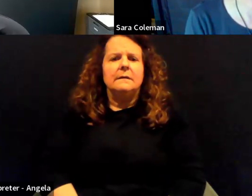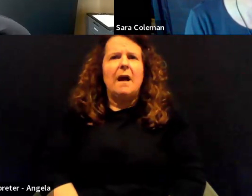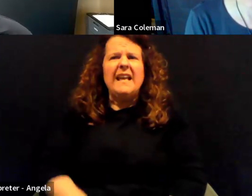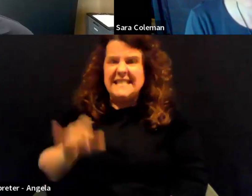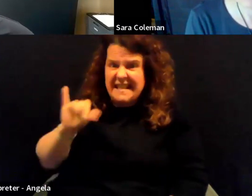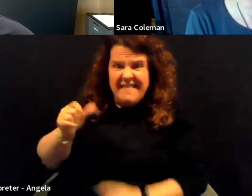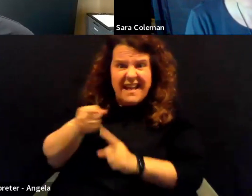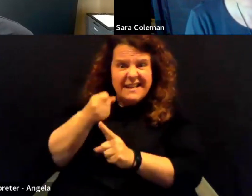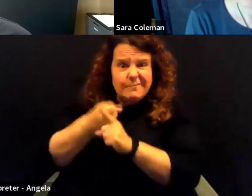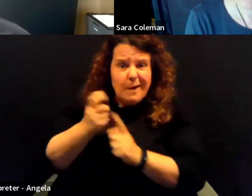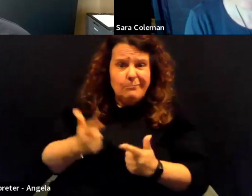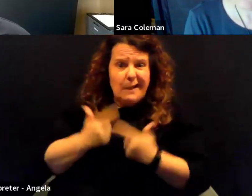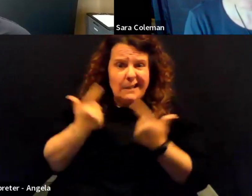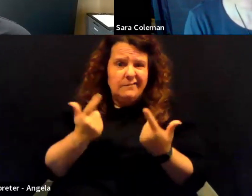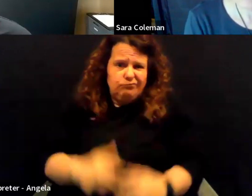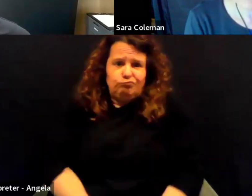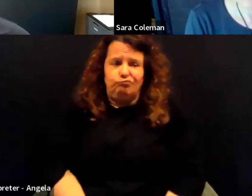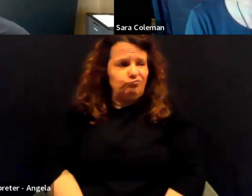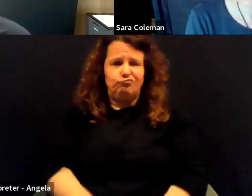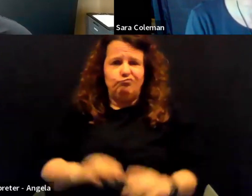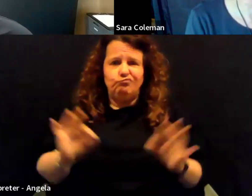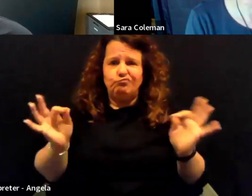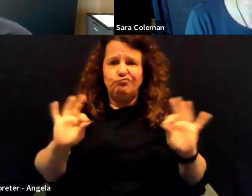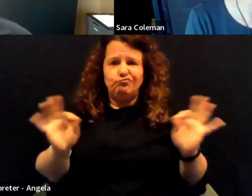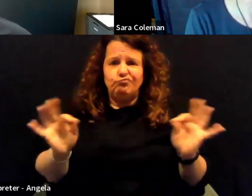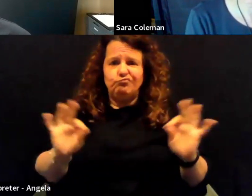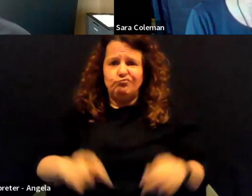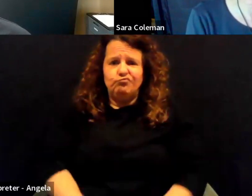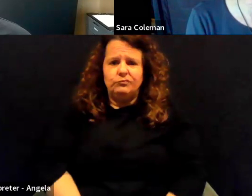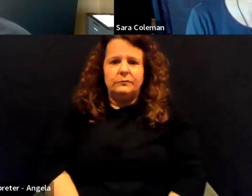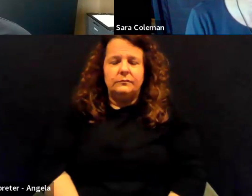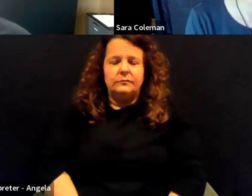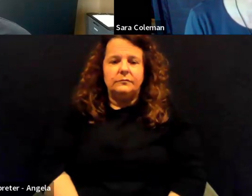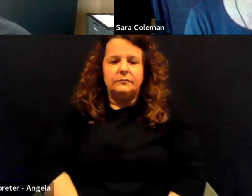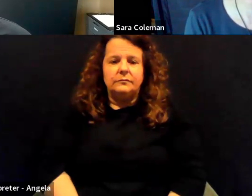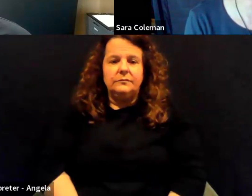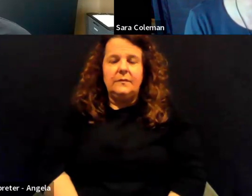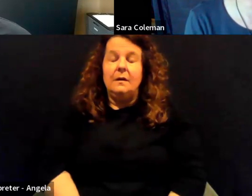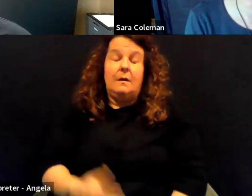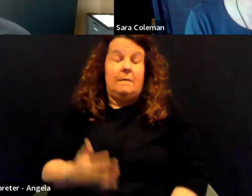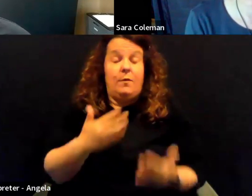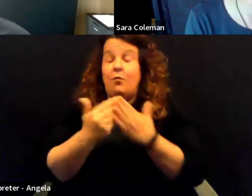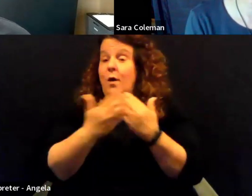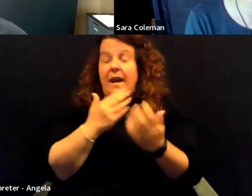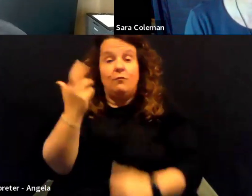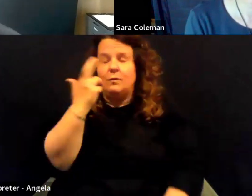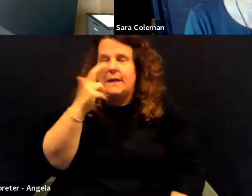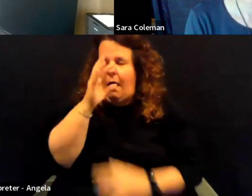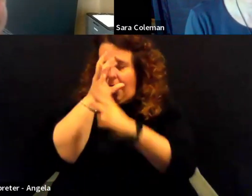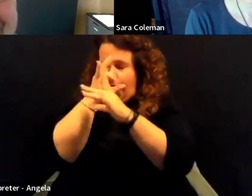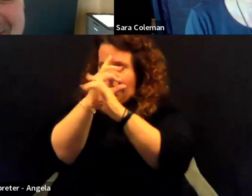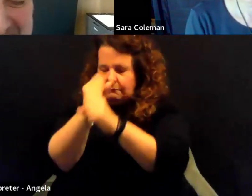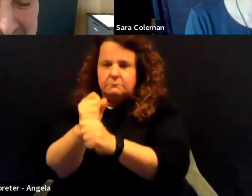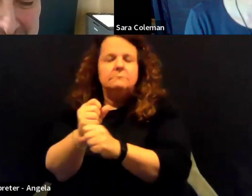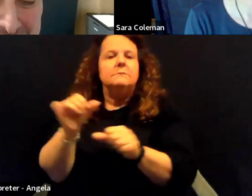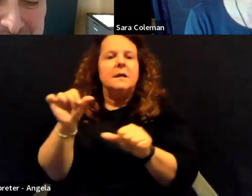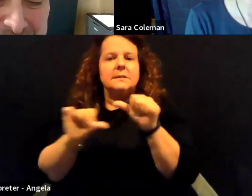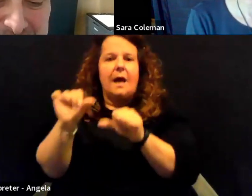as much or at all, but for whatever reason, I like science and I liked. Problems.